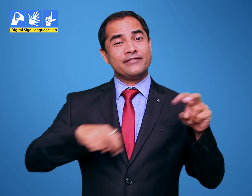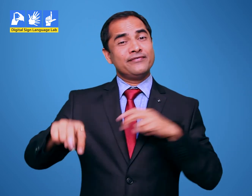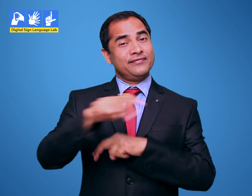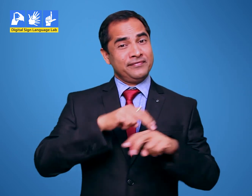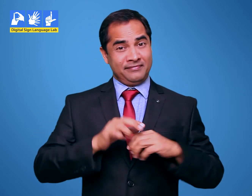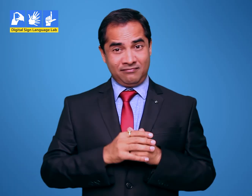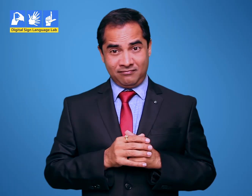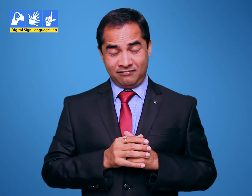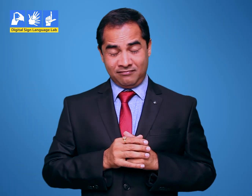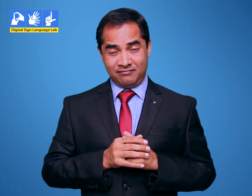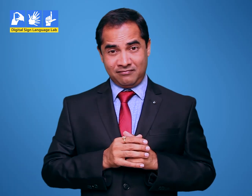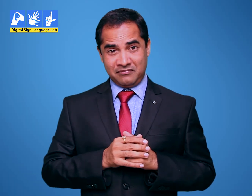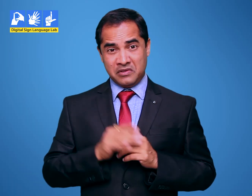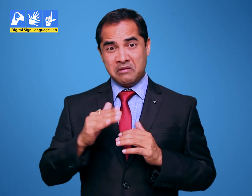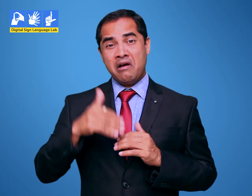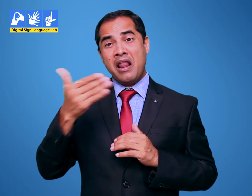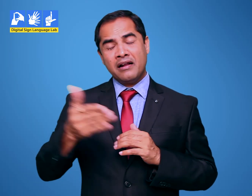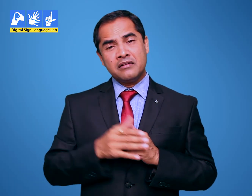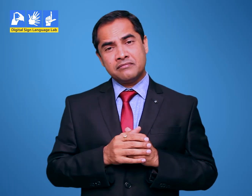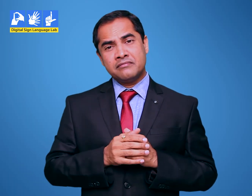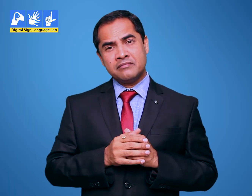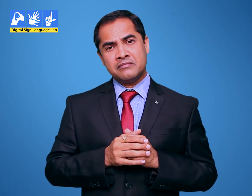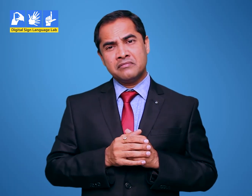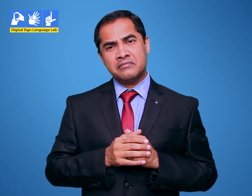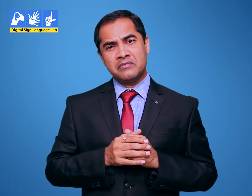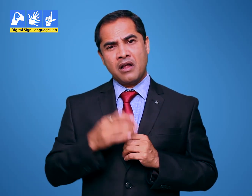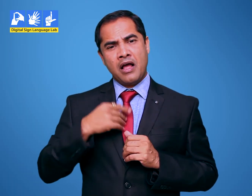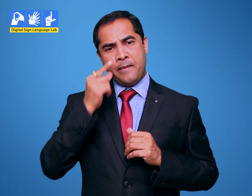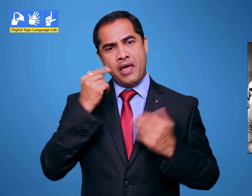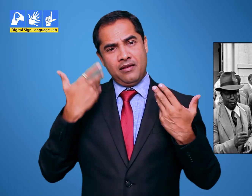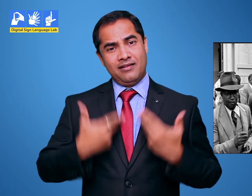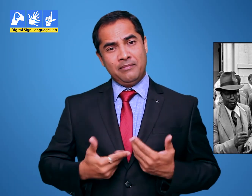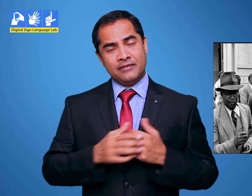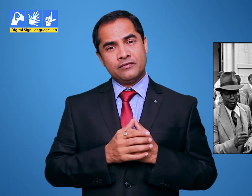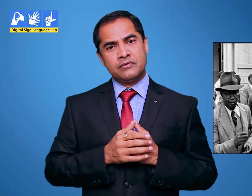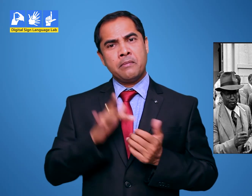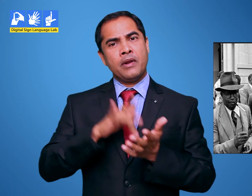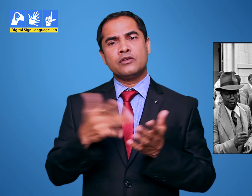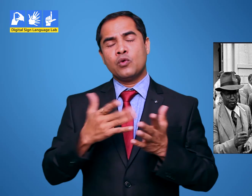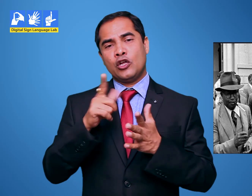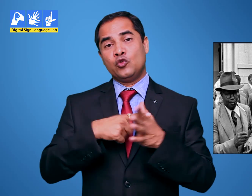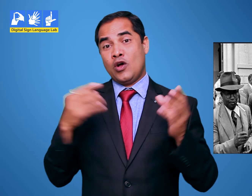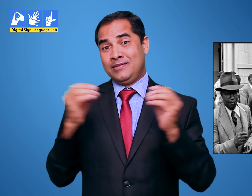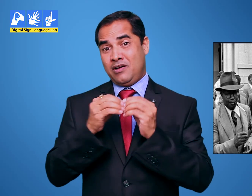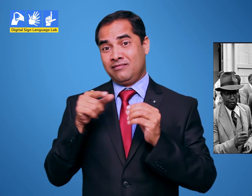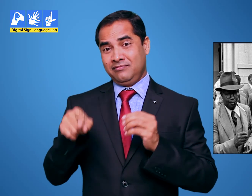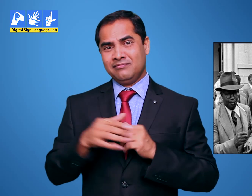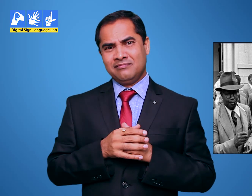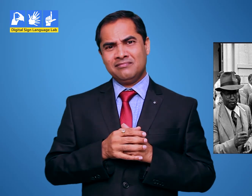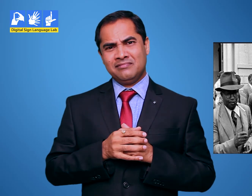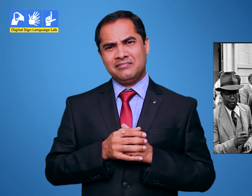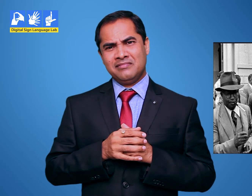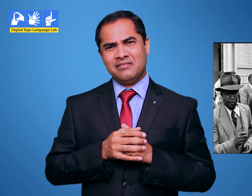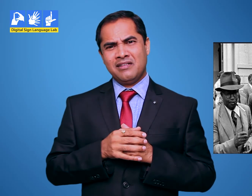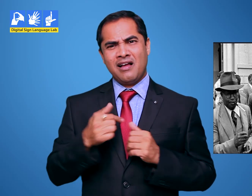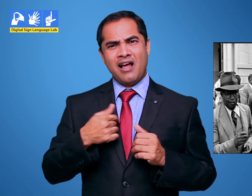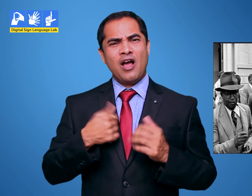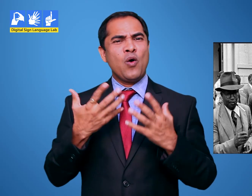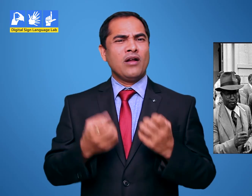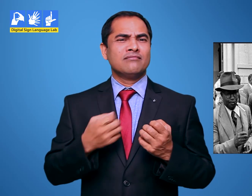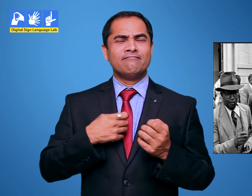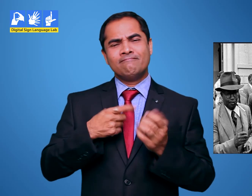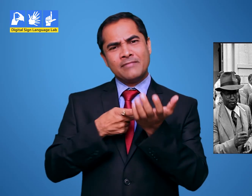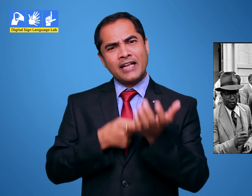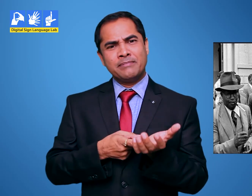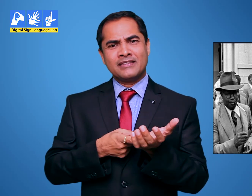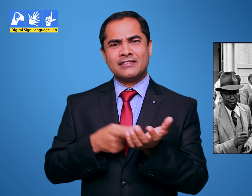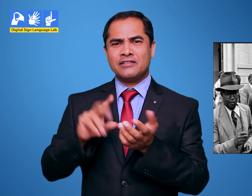where I choose. Later as a young man, in Johannesburg, I yearned for the basic and